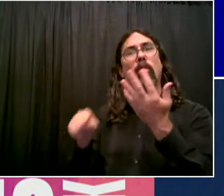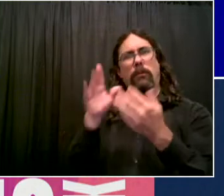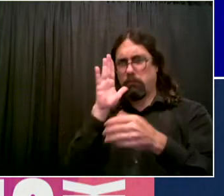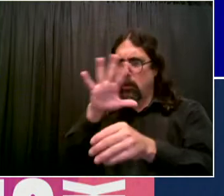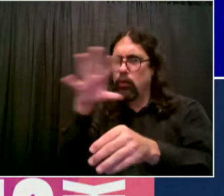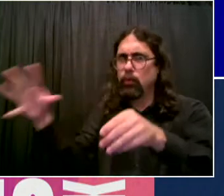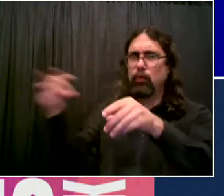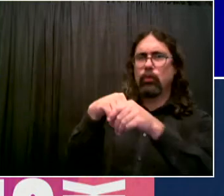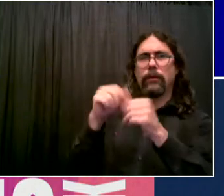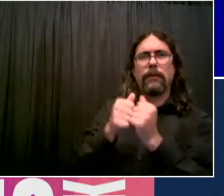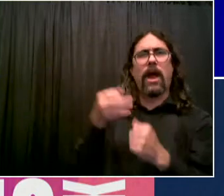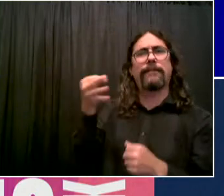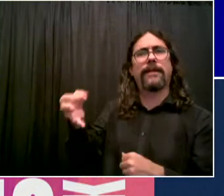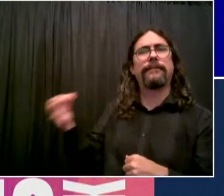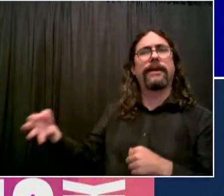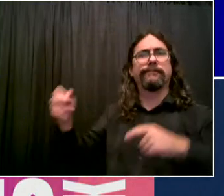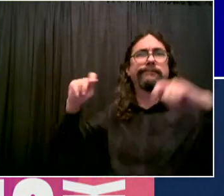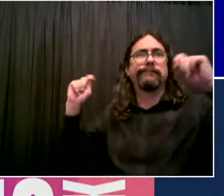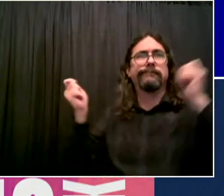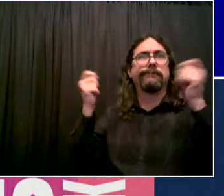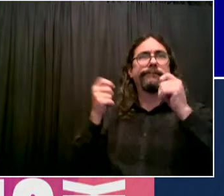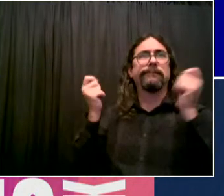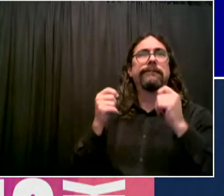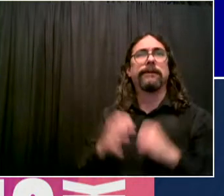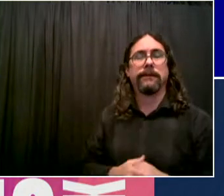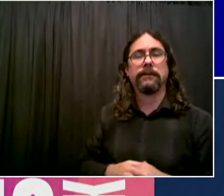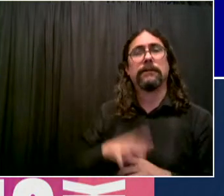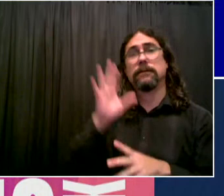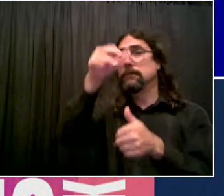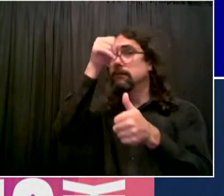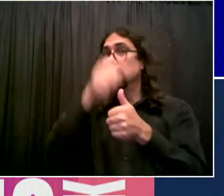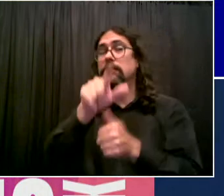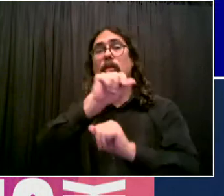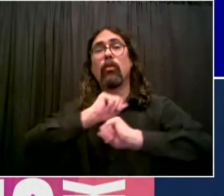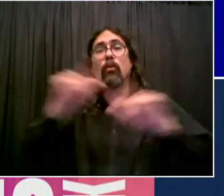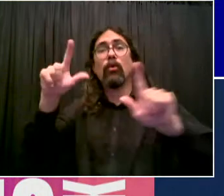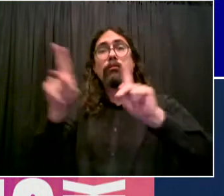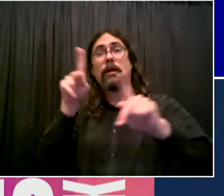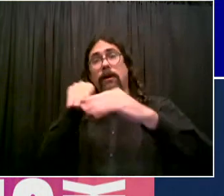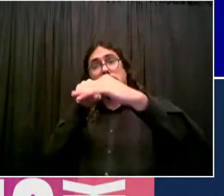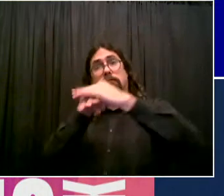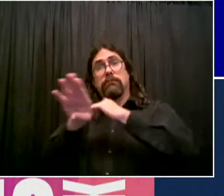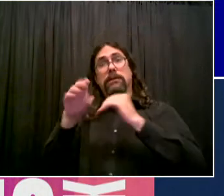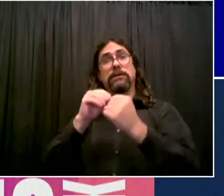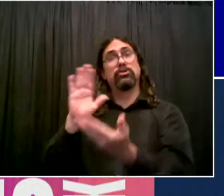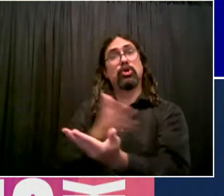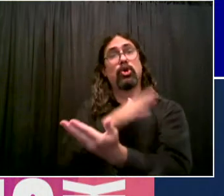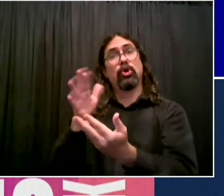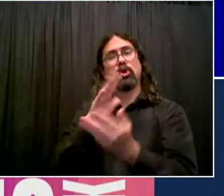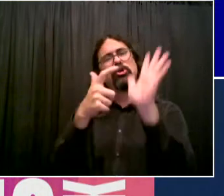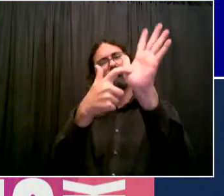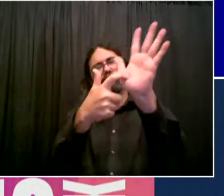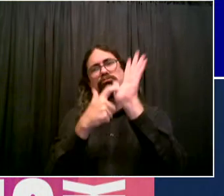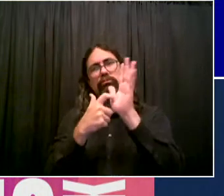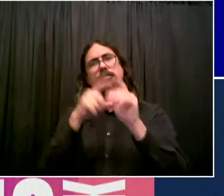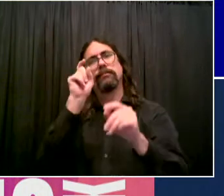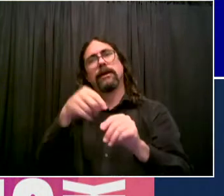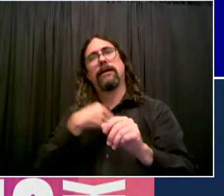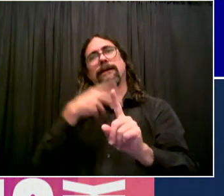MUST HAVE IS PROOF OF VACCAINTION, AT LEAST ONE DOSE, HAVE THAT PROVED